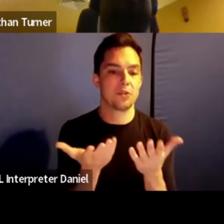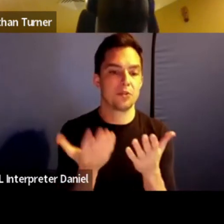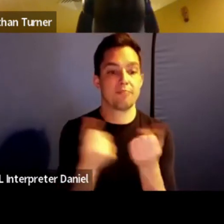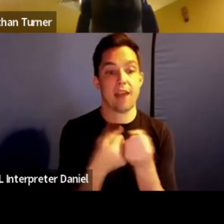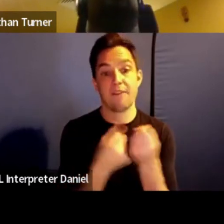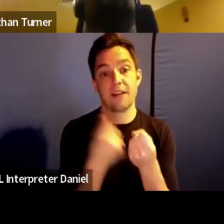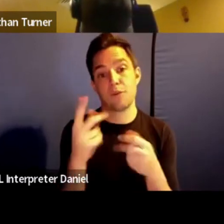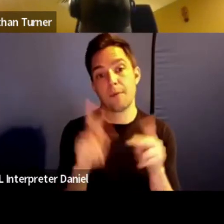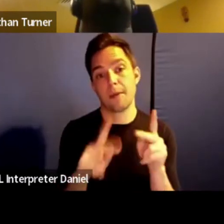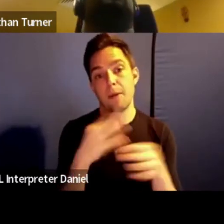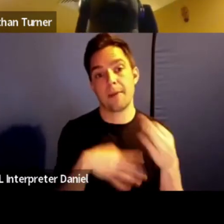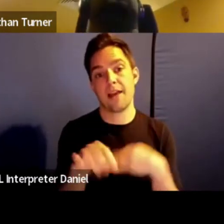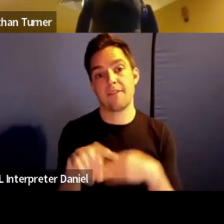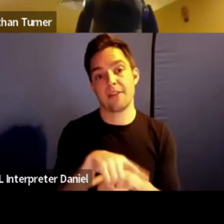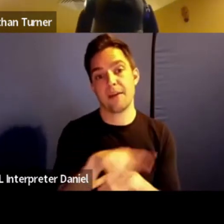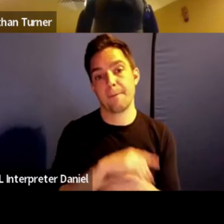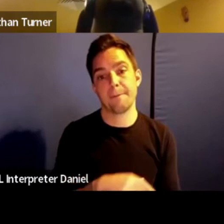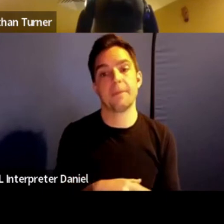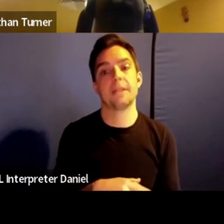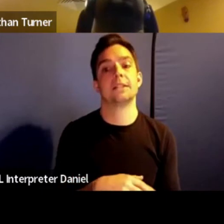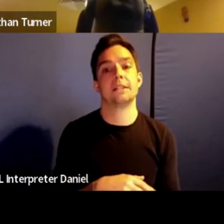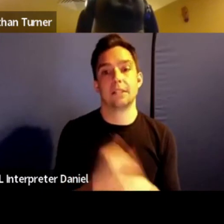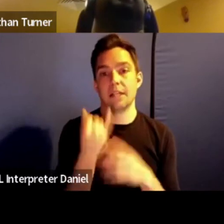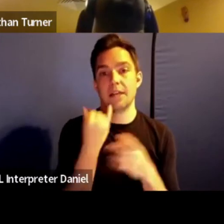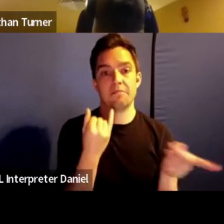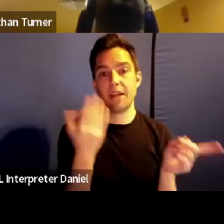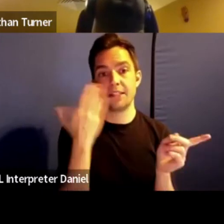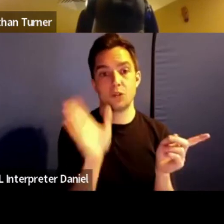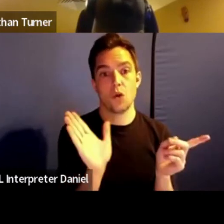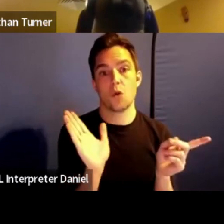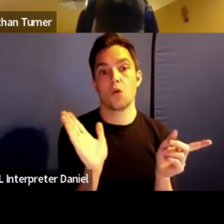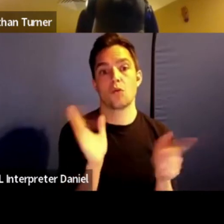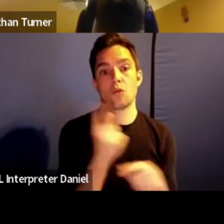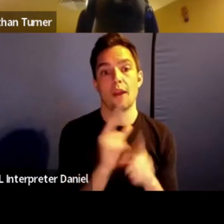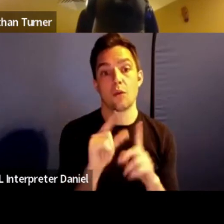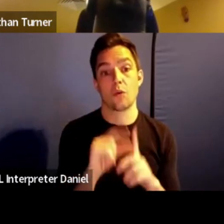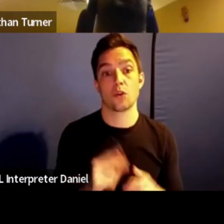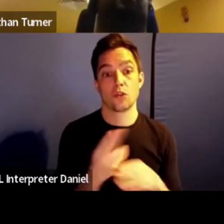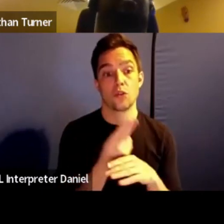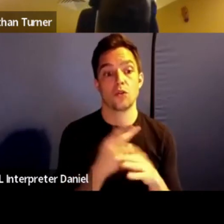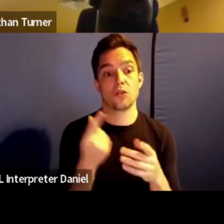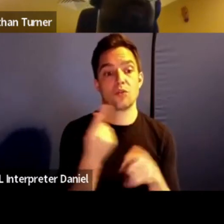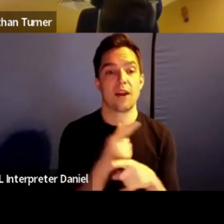people on their behalf. If they just didn't know, you know, the right words to use or the right lingo, like Pat said, there's